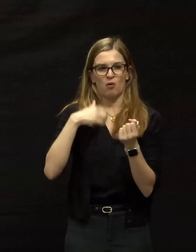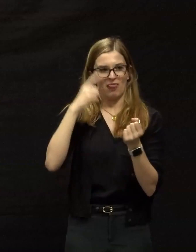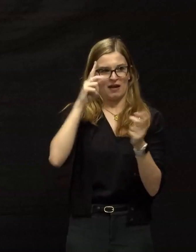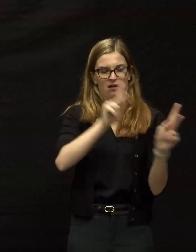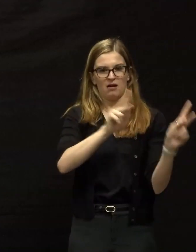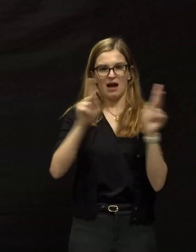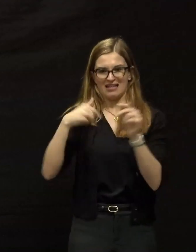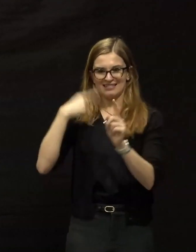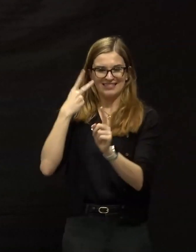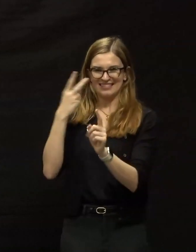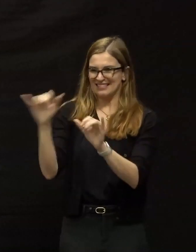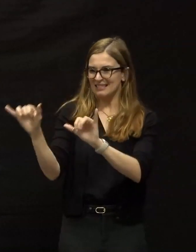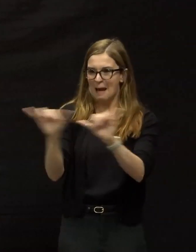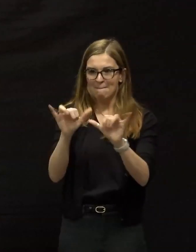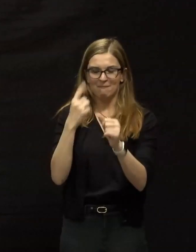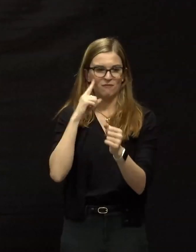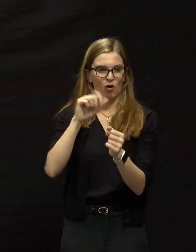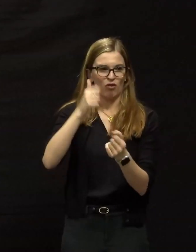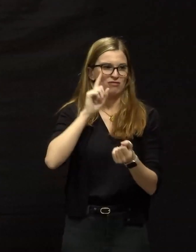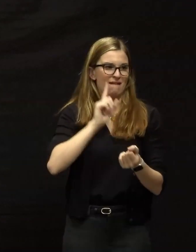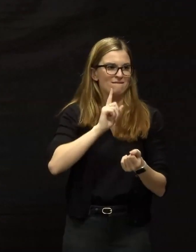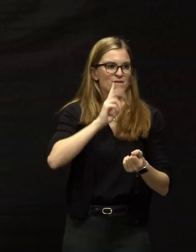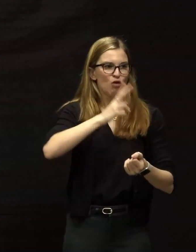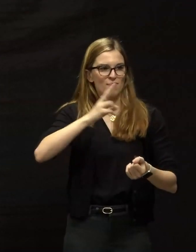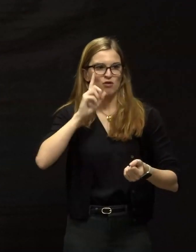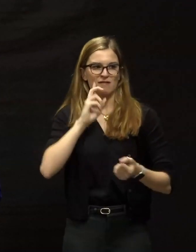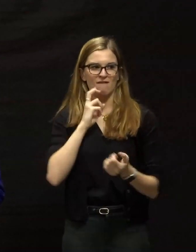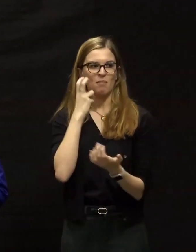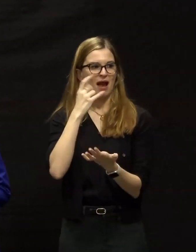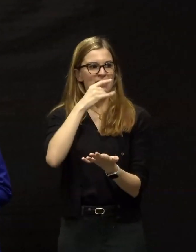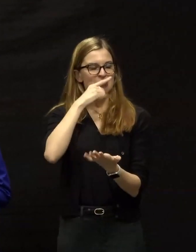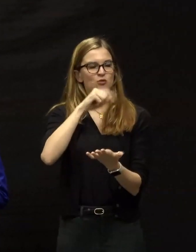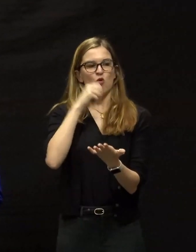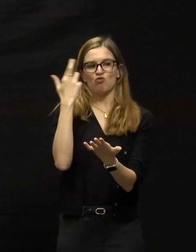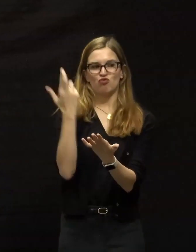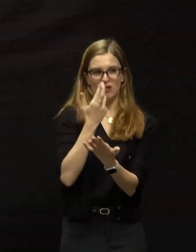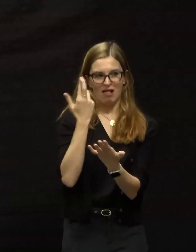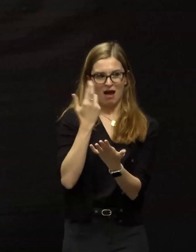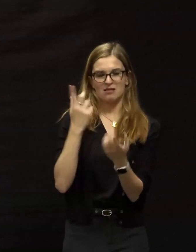I didn't even realize that. So I see lots of that with other deaf and hard of hearing, deafblind children,